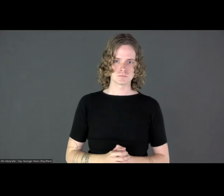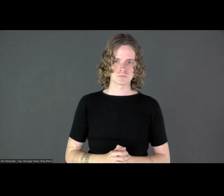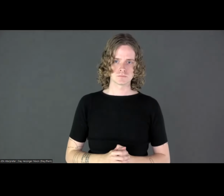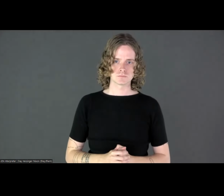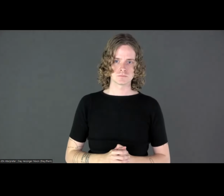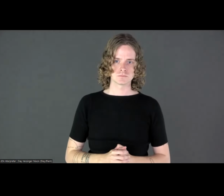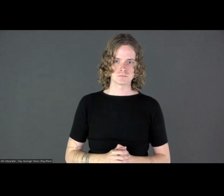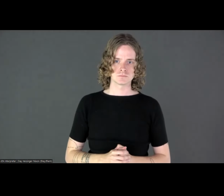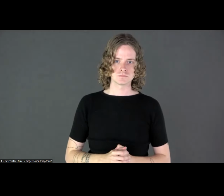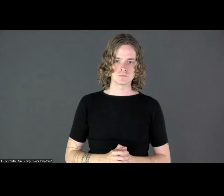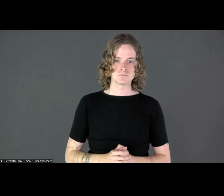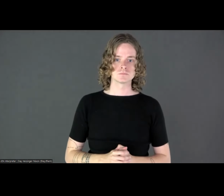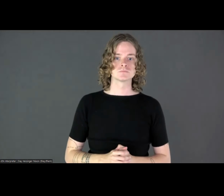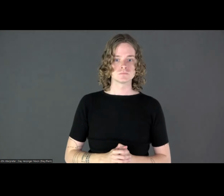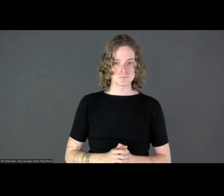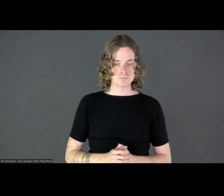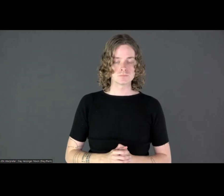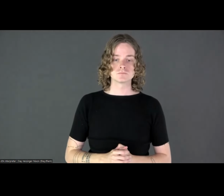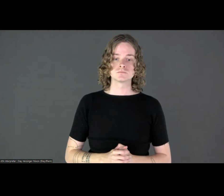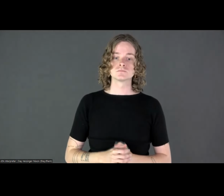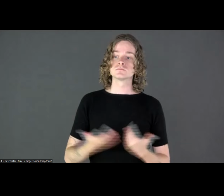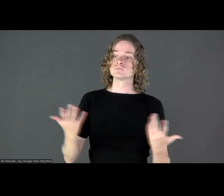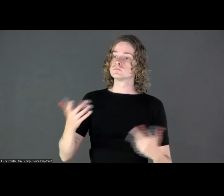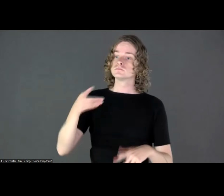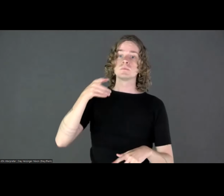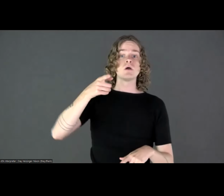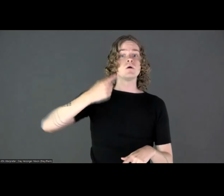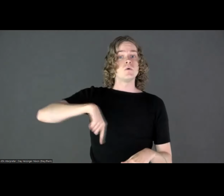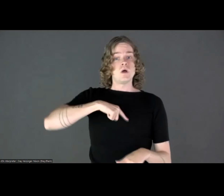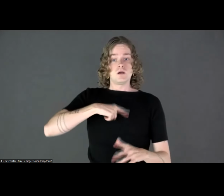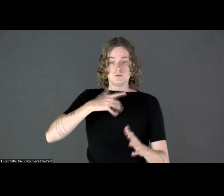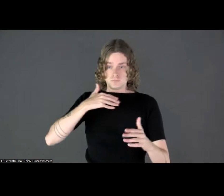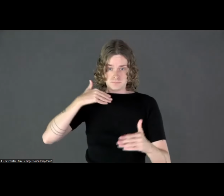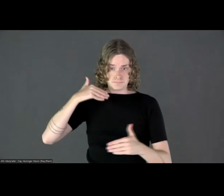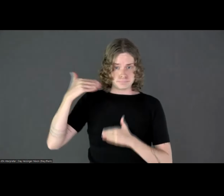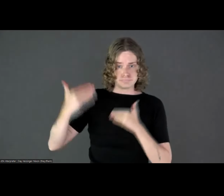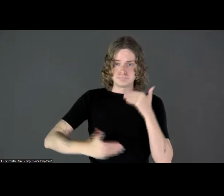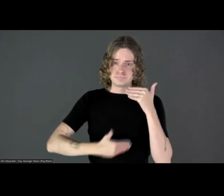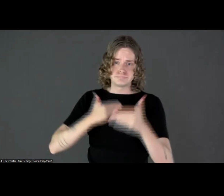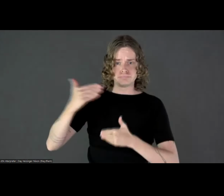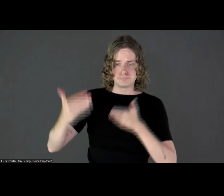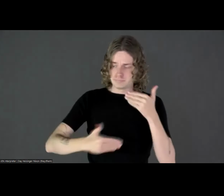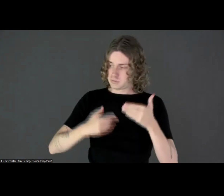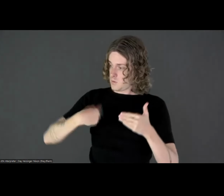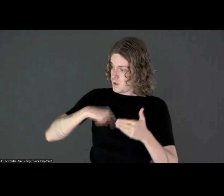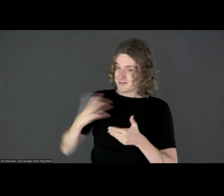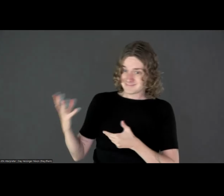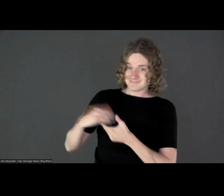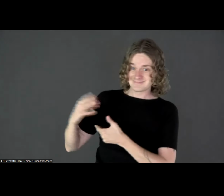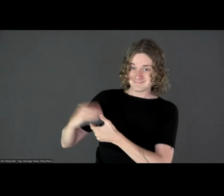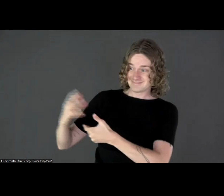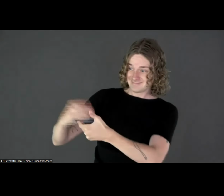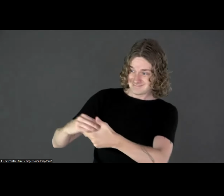So to support meaningful participation, we need to ensure the needed recommendations are provided